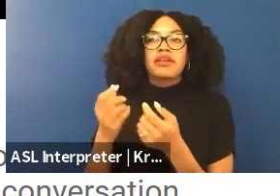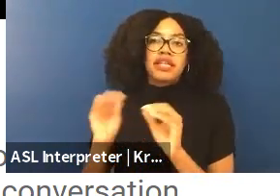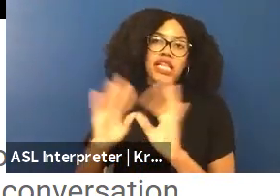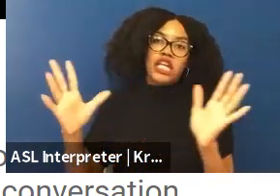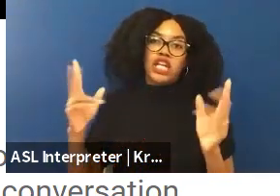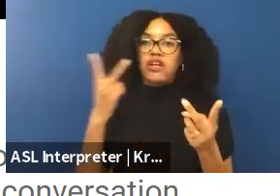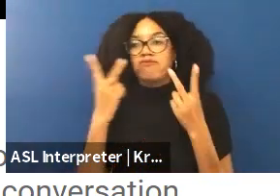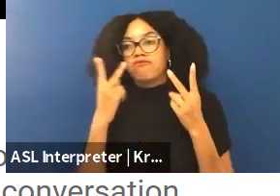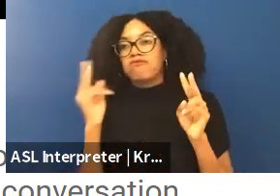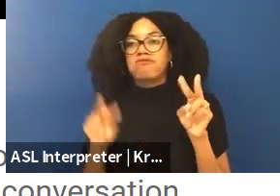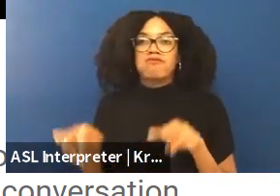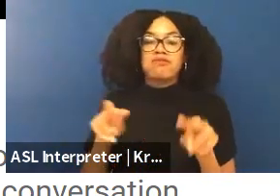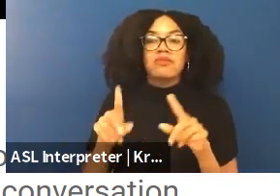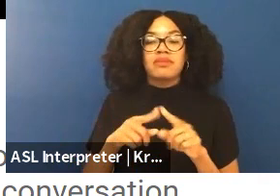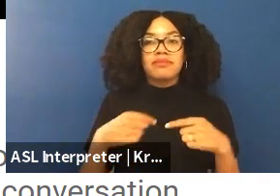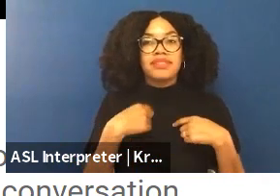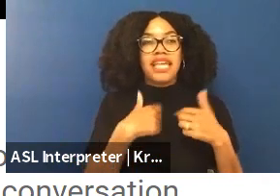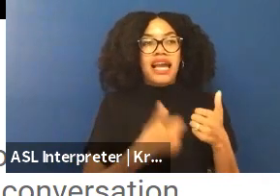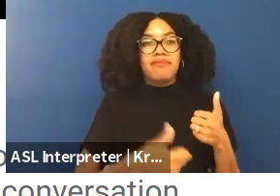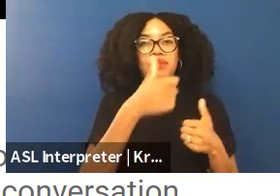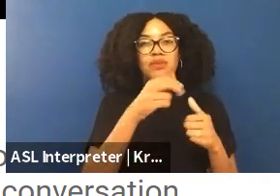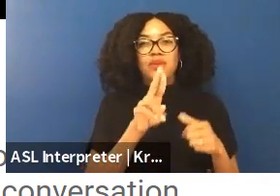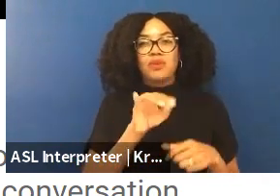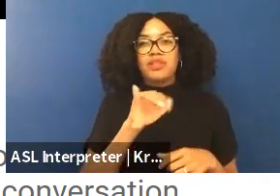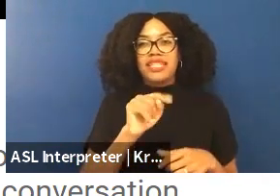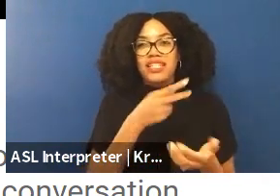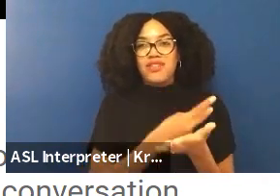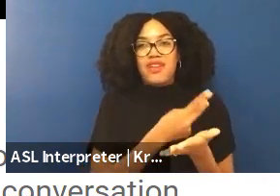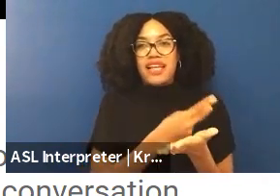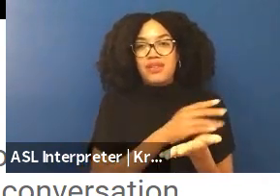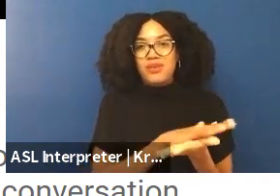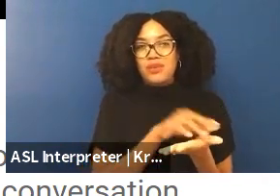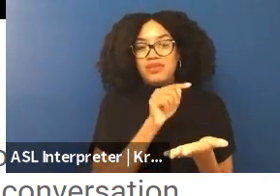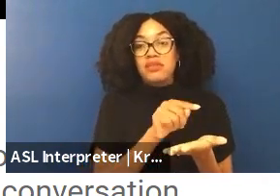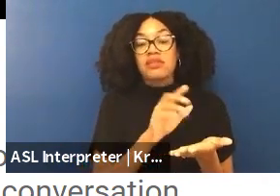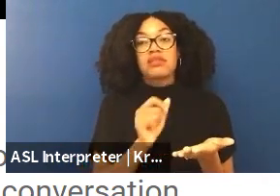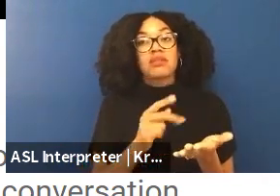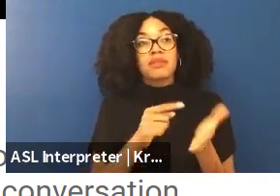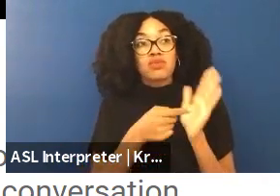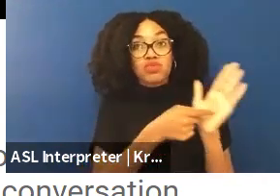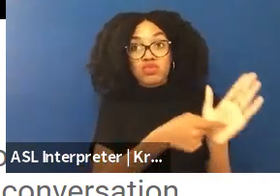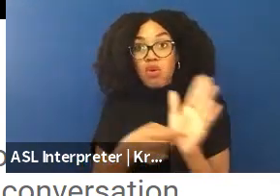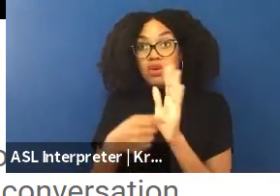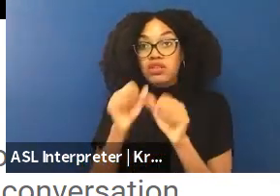And so promoting the work is very difficult. I think that's one of the keys in making it more